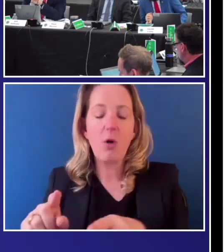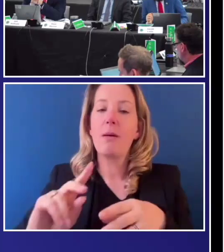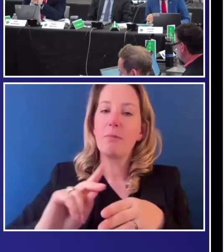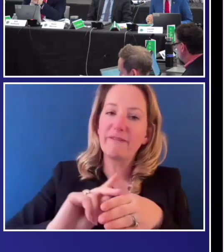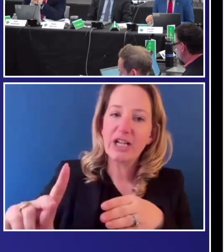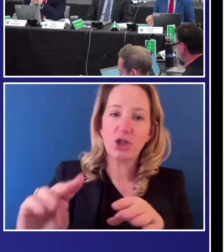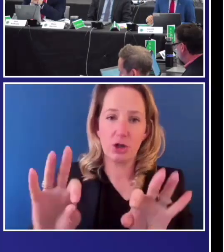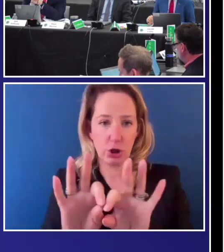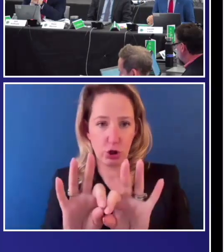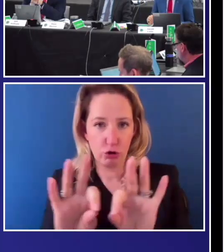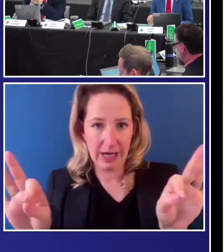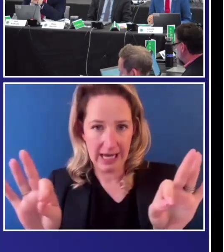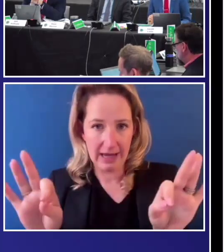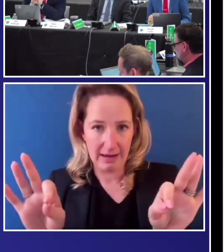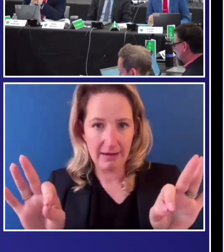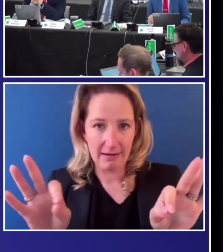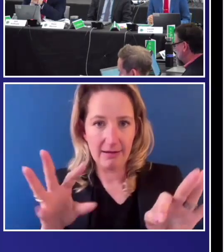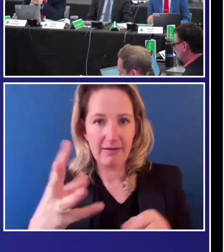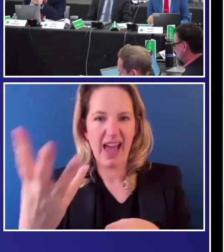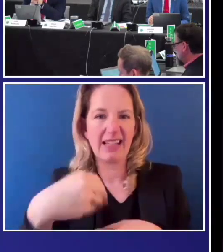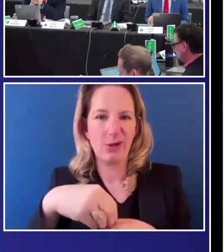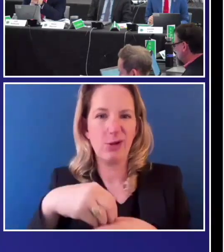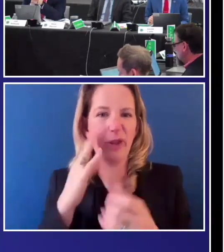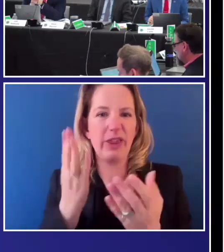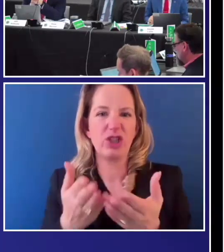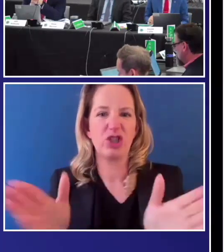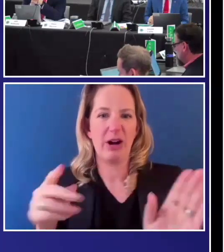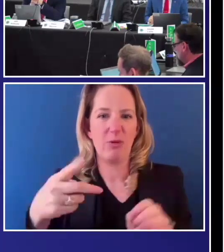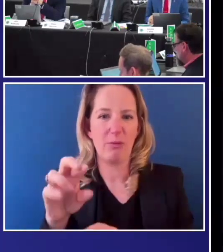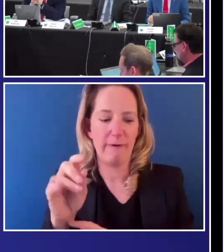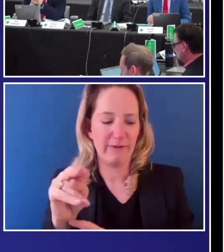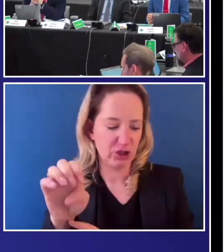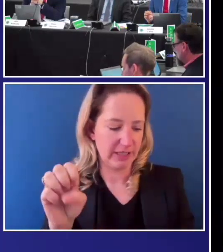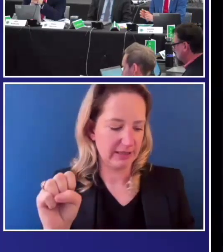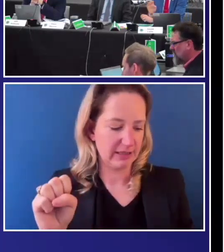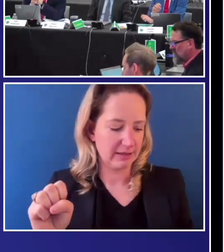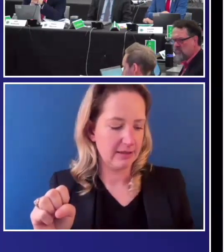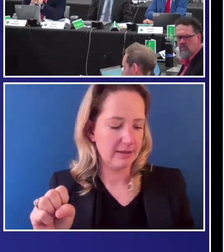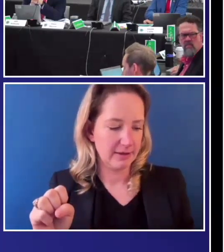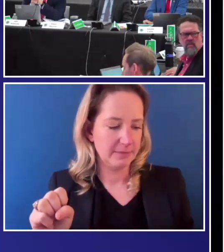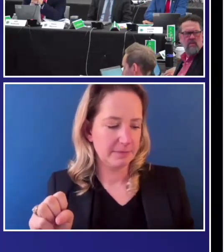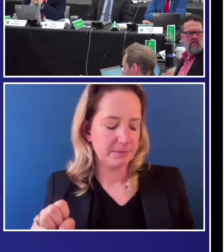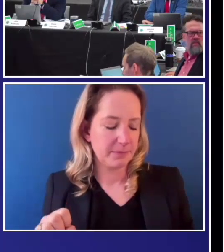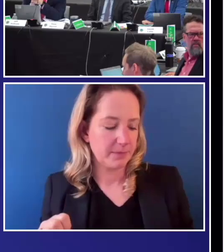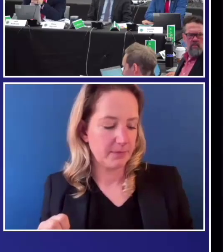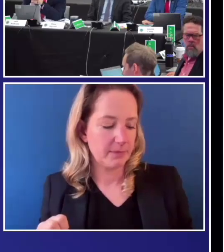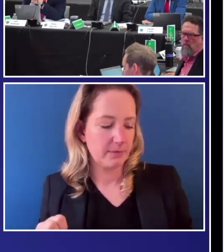of -- in the general provisions which did not change in the, in the RISE Committee.